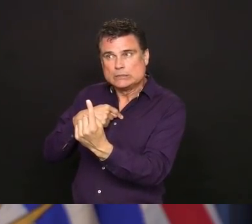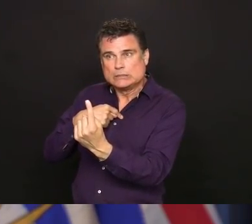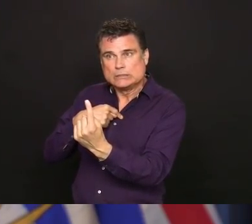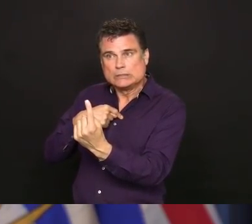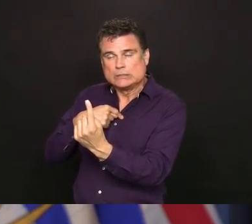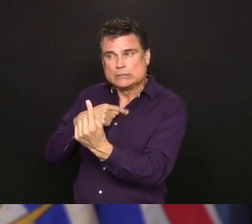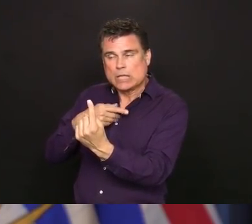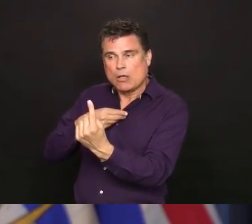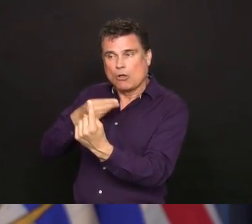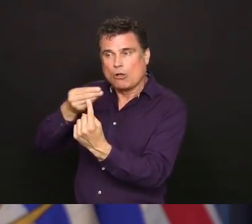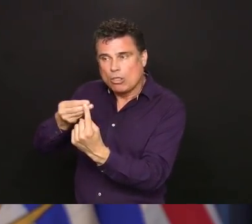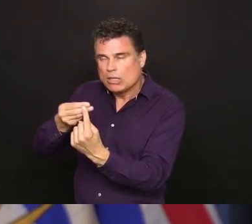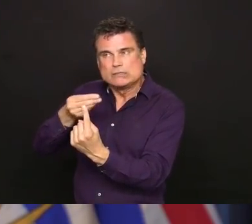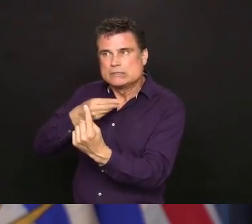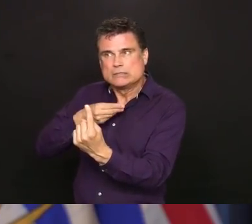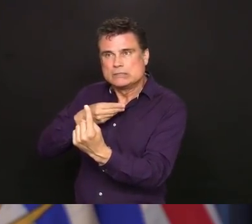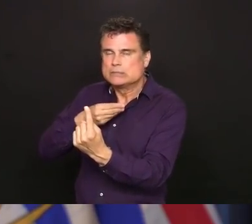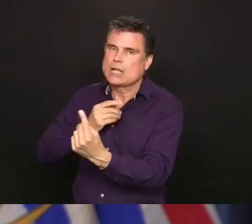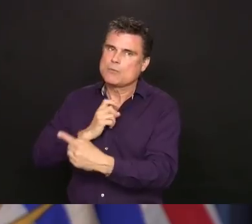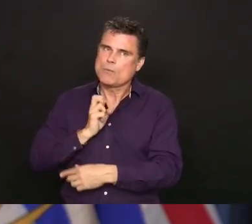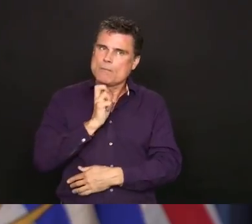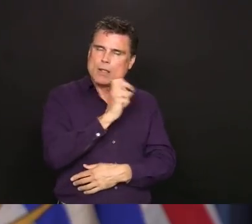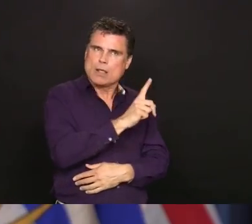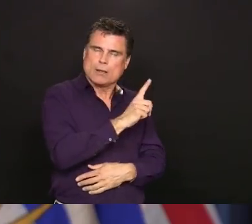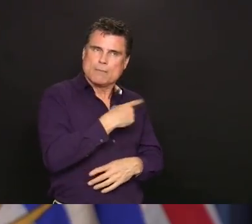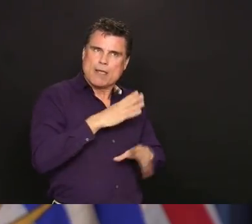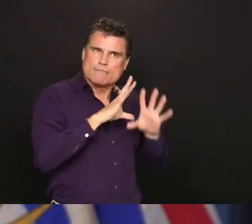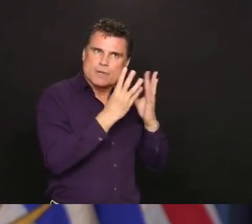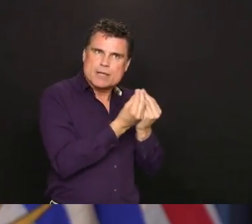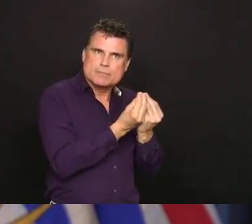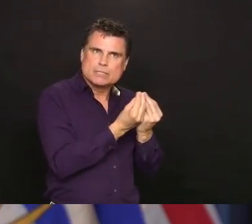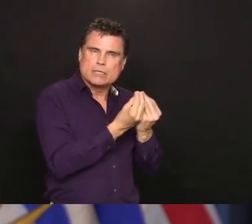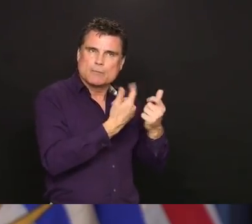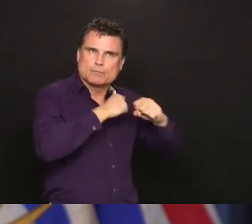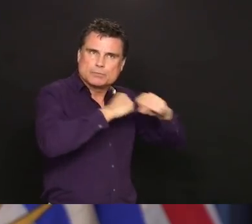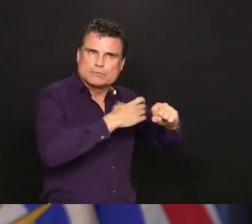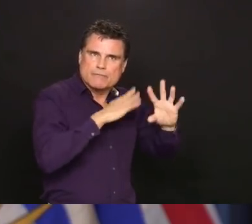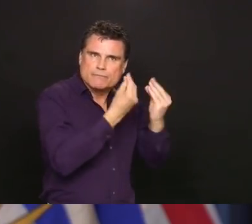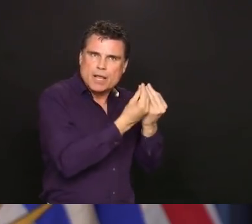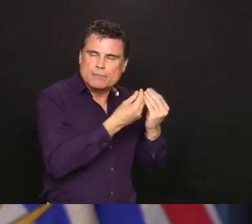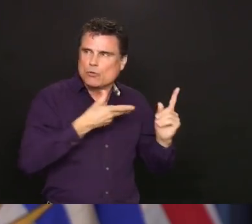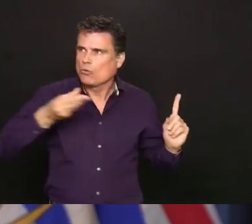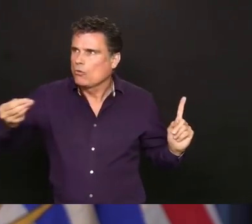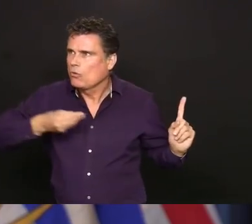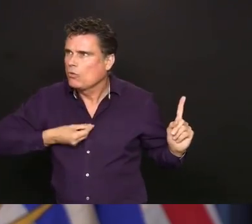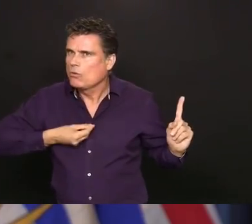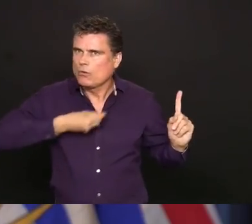where we increase what we're doing, but it's not going to be right away back to what it was